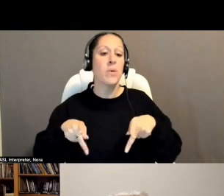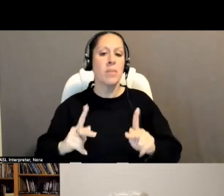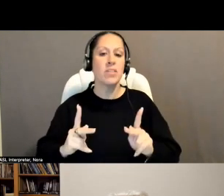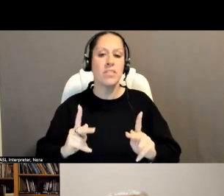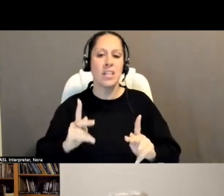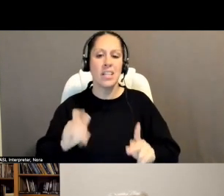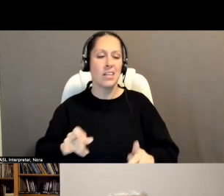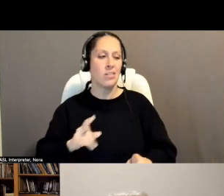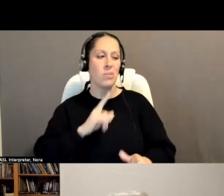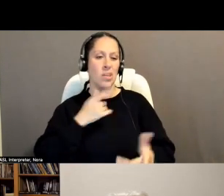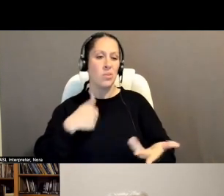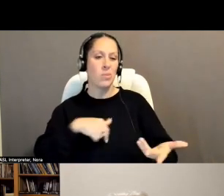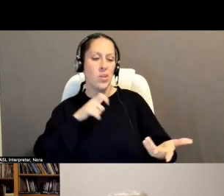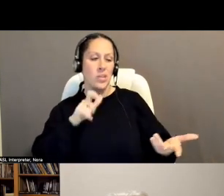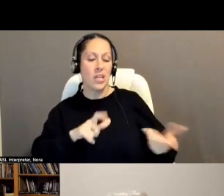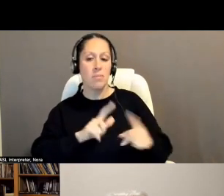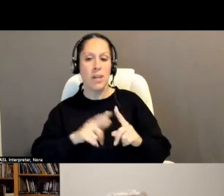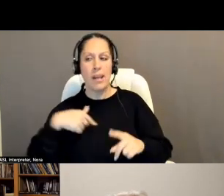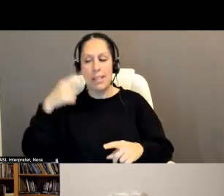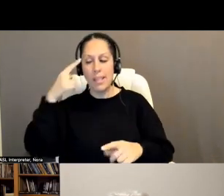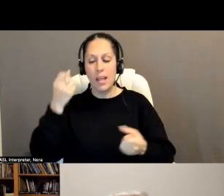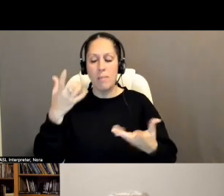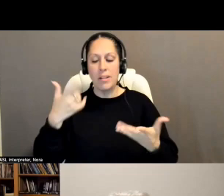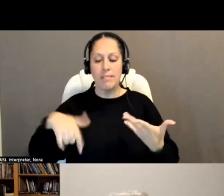really need, but that-- I think-- a lot of people feel like they do-- is really